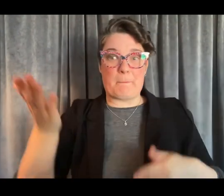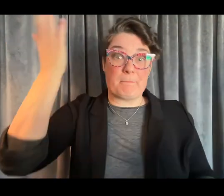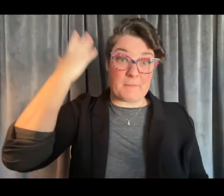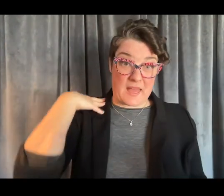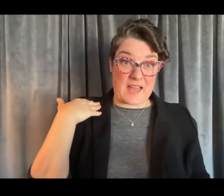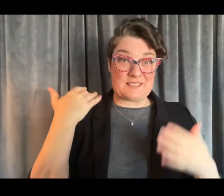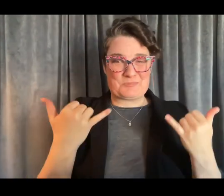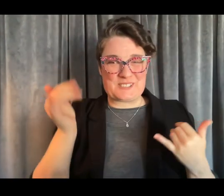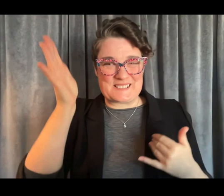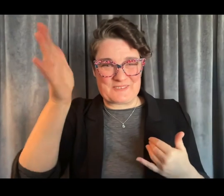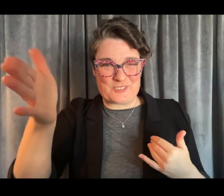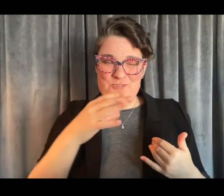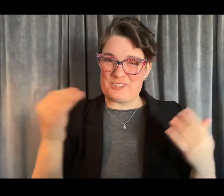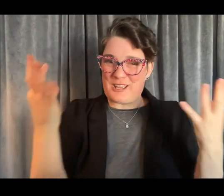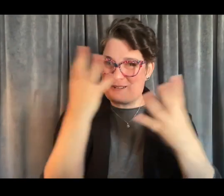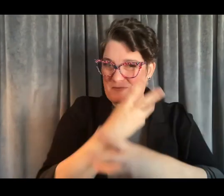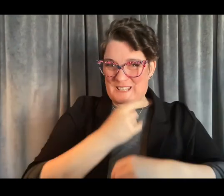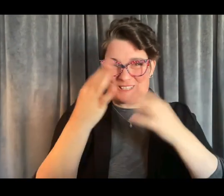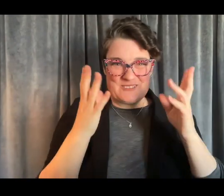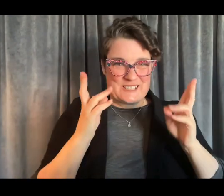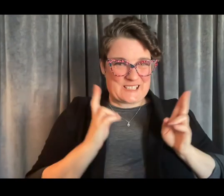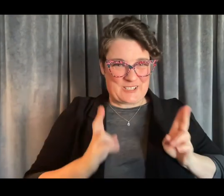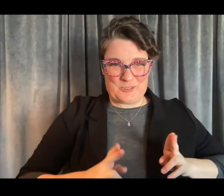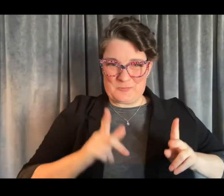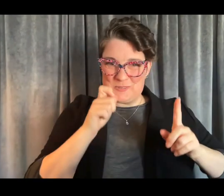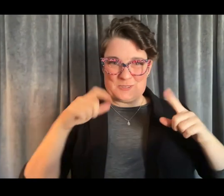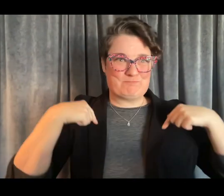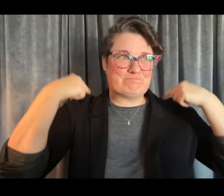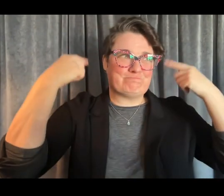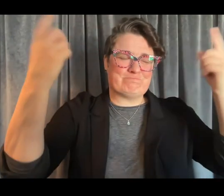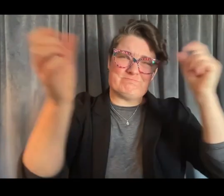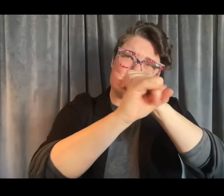the magnificent humans who've been dreaming of a just world for millennia.